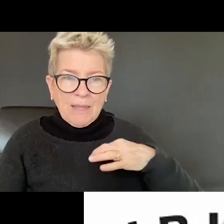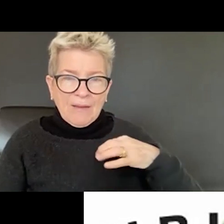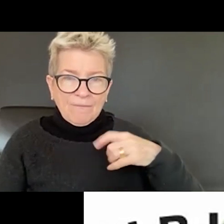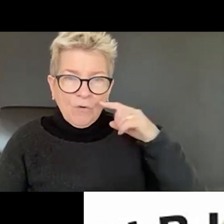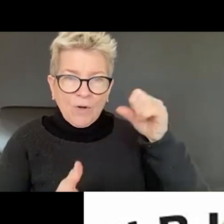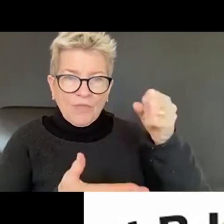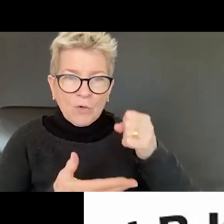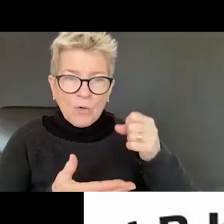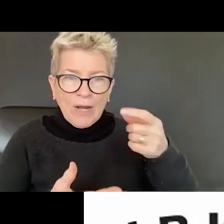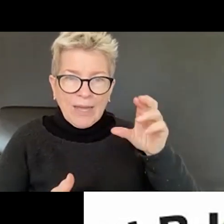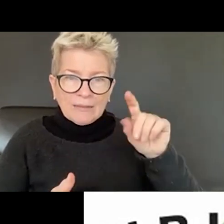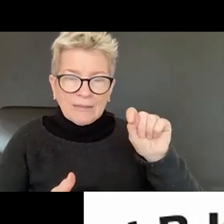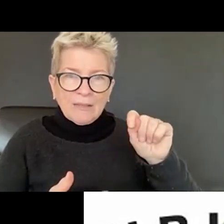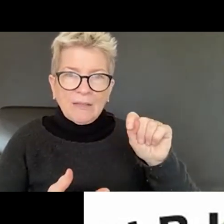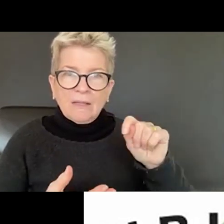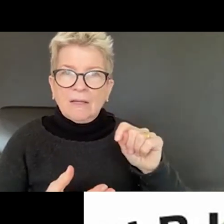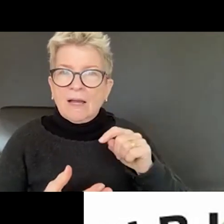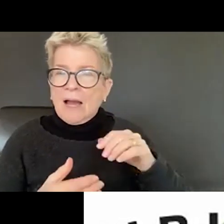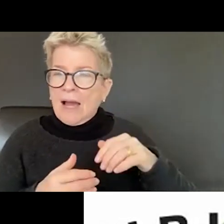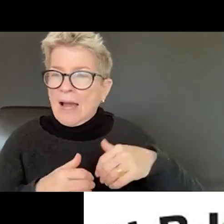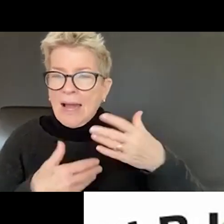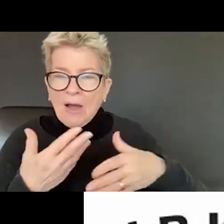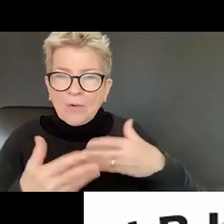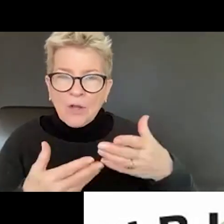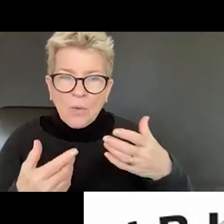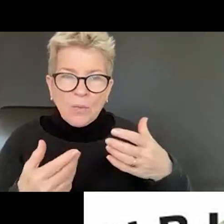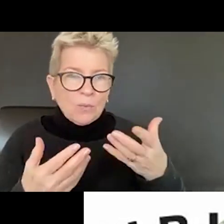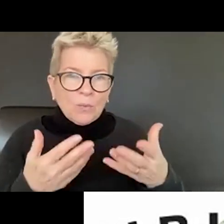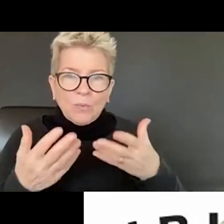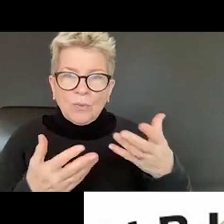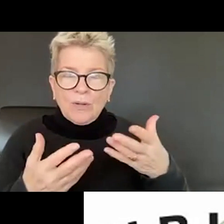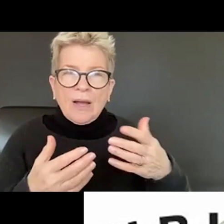hearing how did that go how did you make the decision of where to allocate your resources